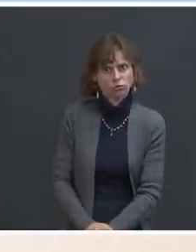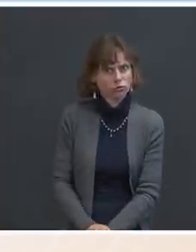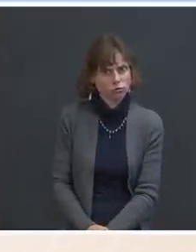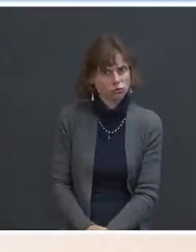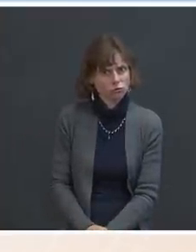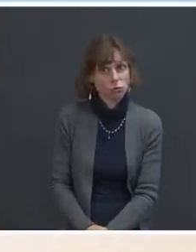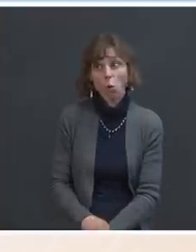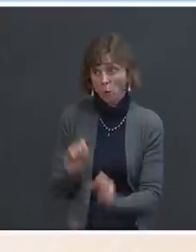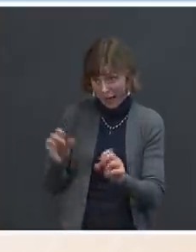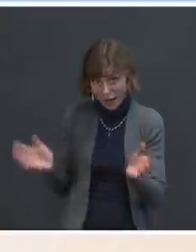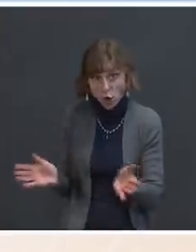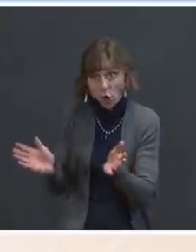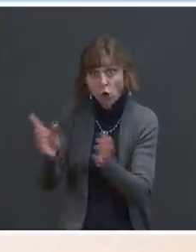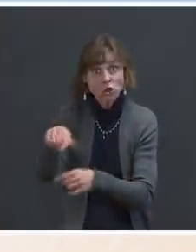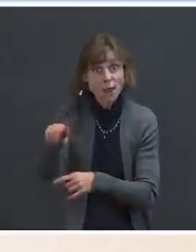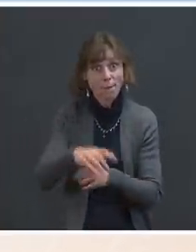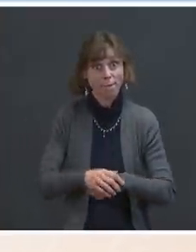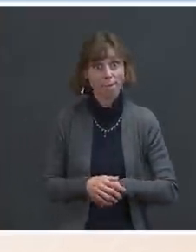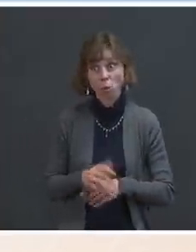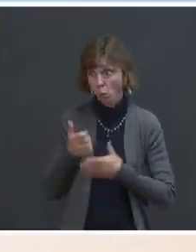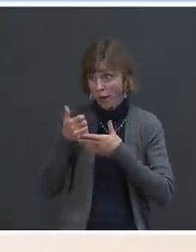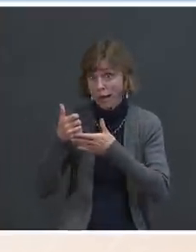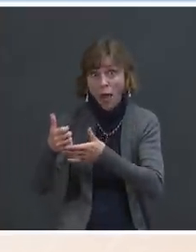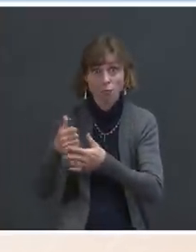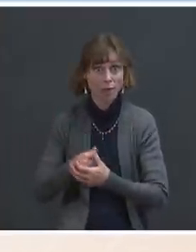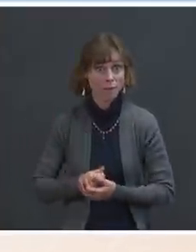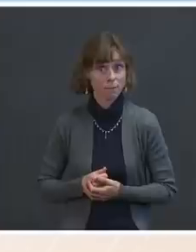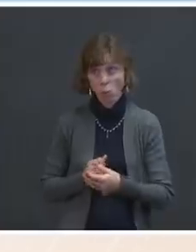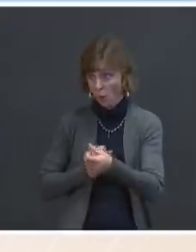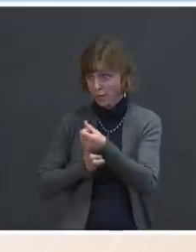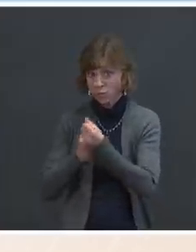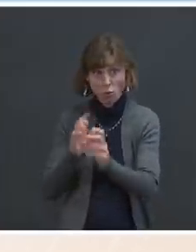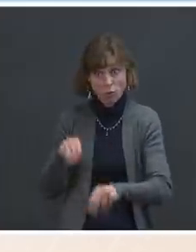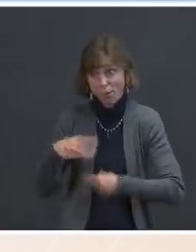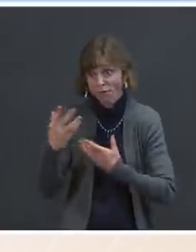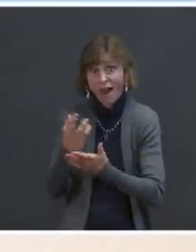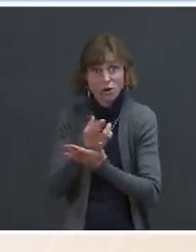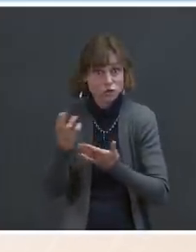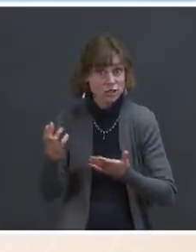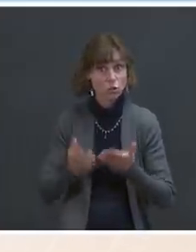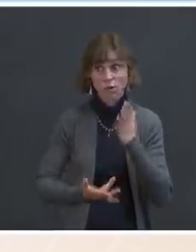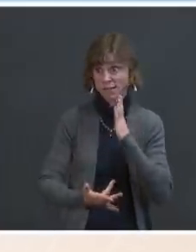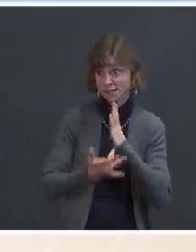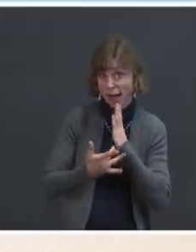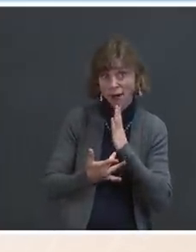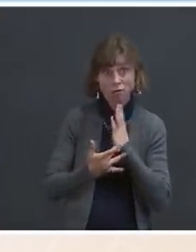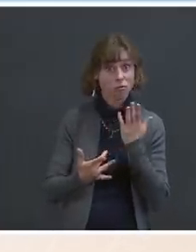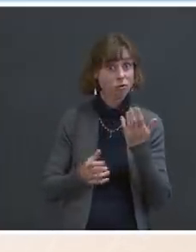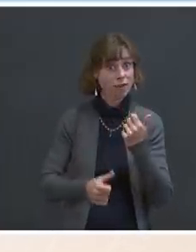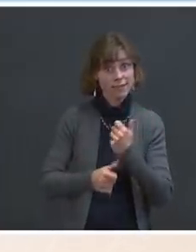we can help support them with resources -- both technical assistance and funding --